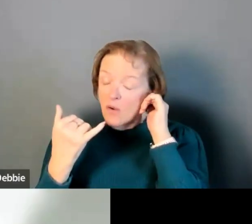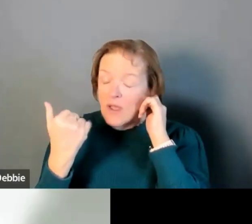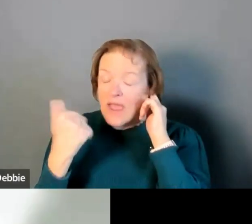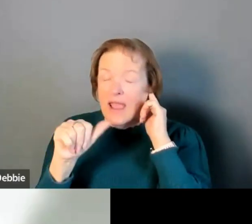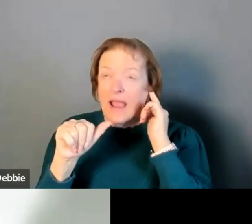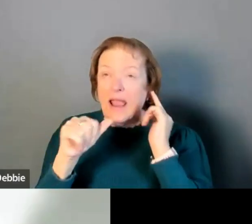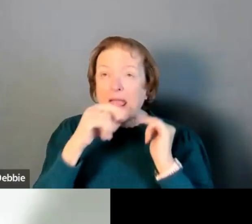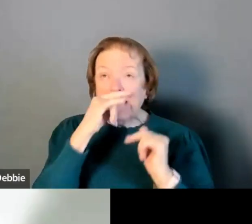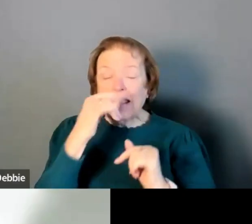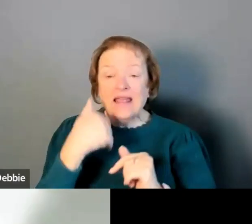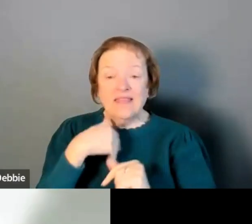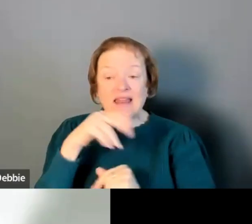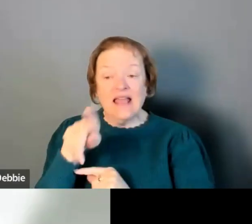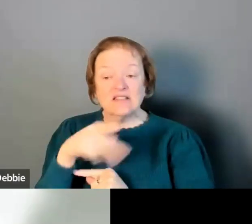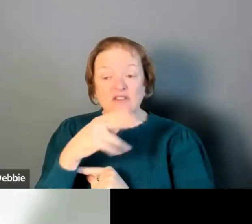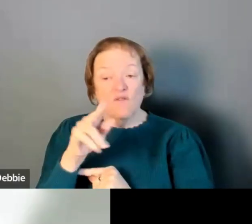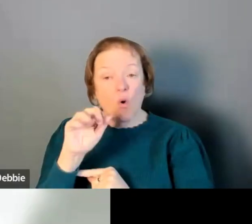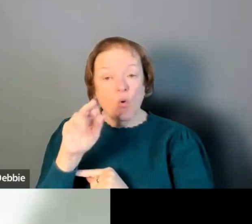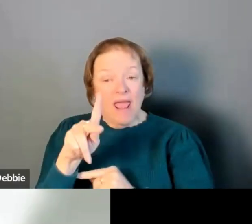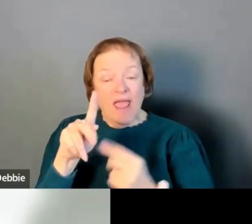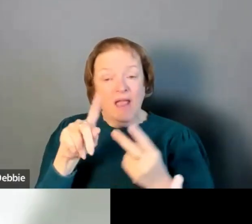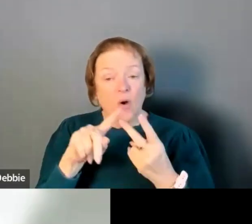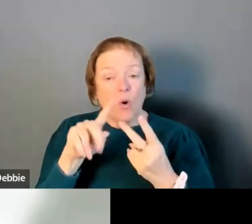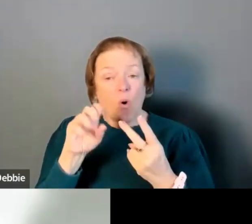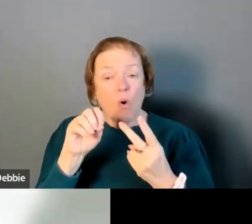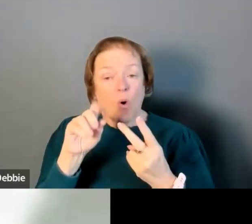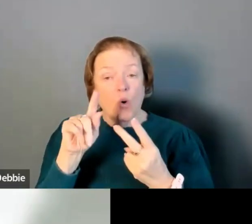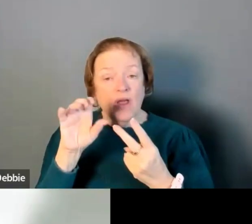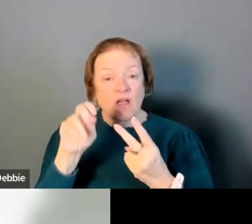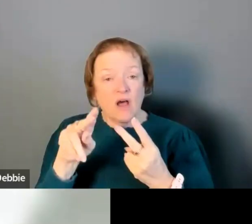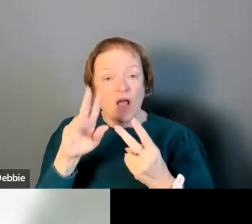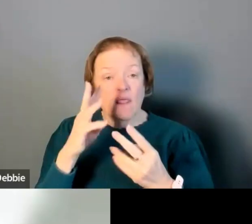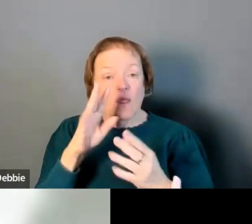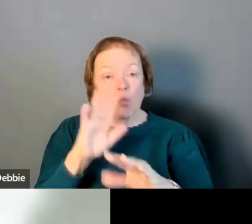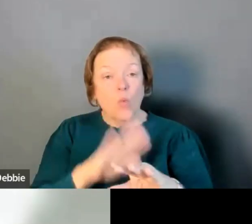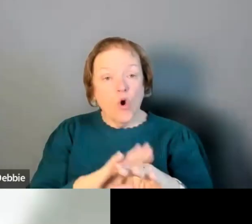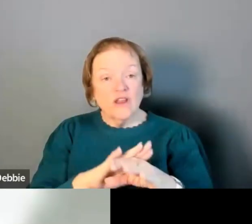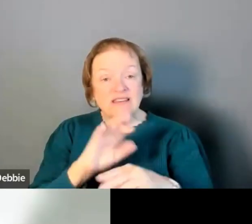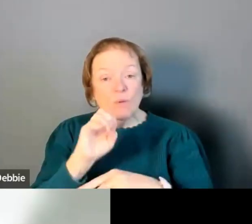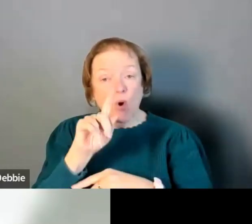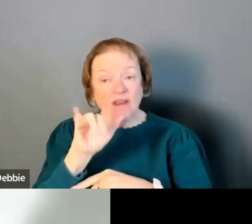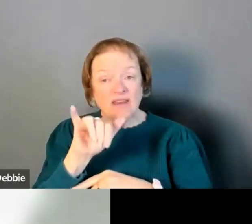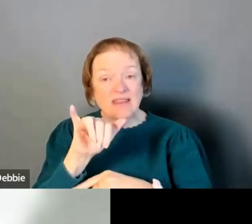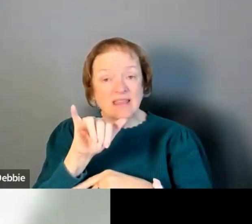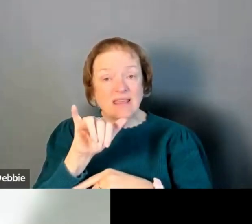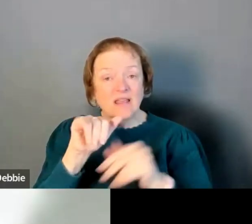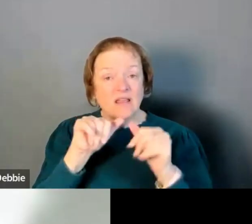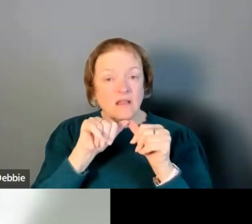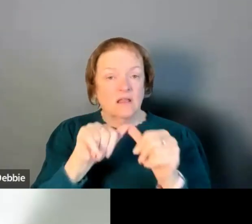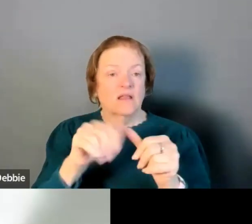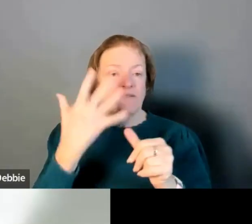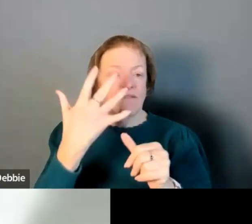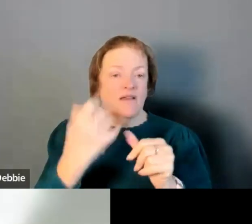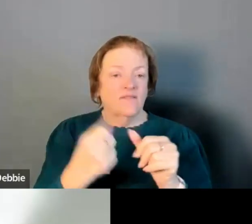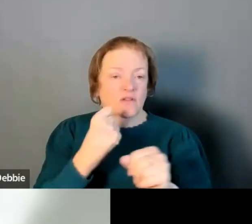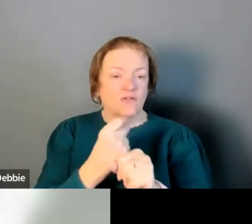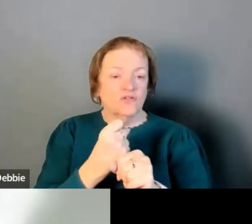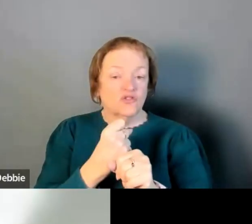Phonak or Oticon hearing aid, their warranty is for 5 years. So, if they are if they got their hearing aid a year ago, and their parents are like,